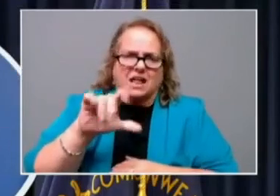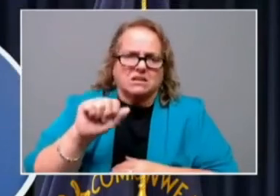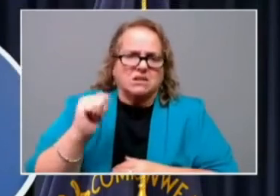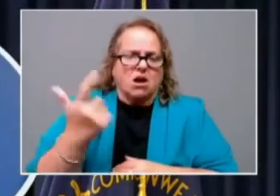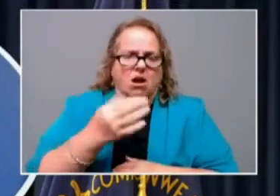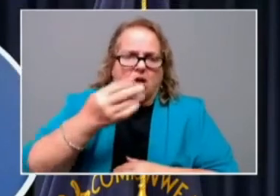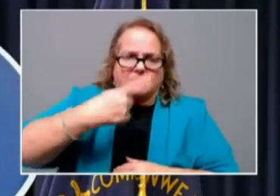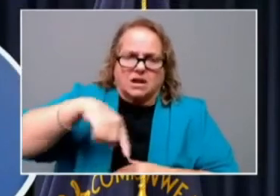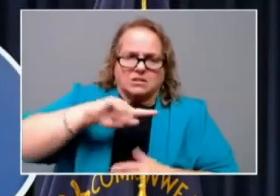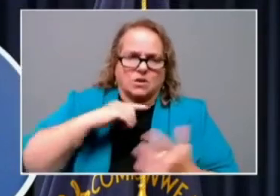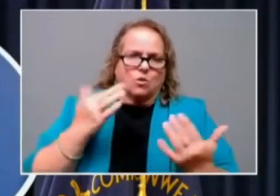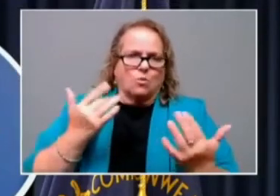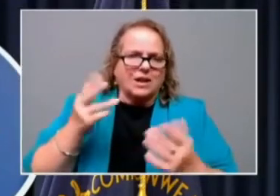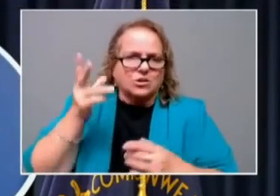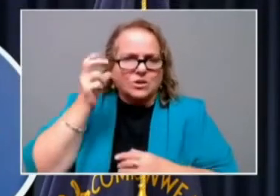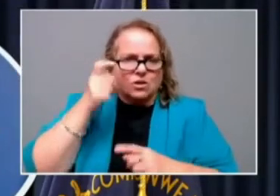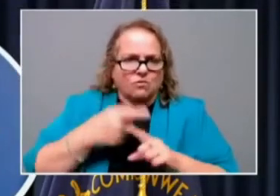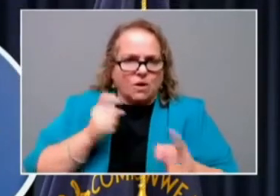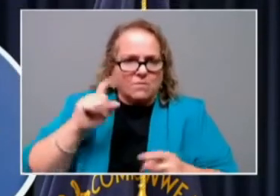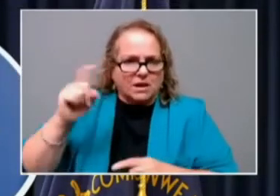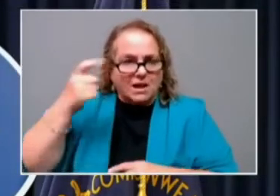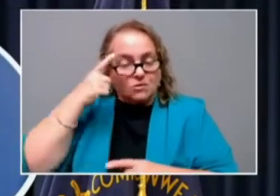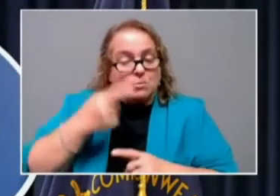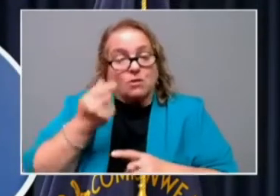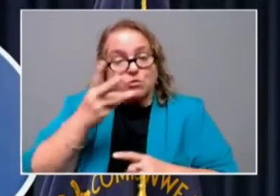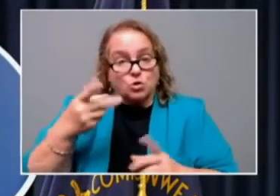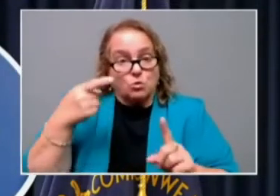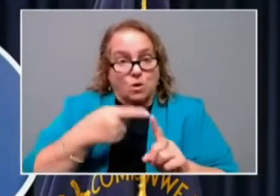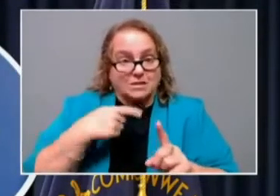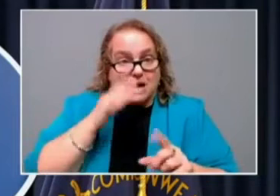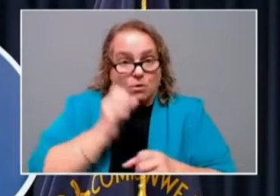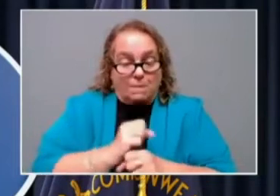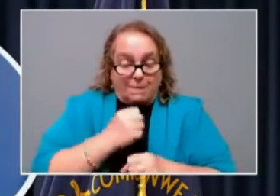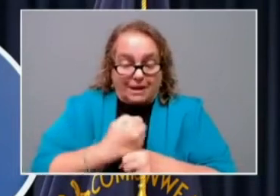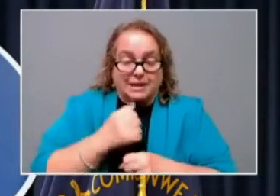to hear. But a couple of points that I'll make first is I think calling what